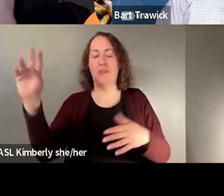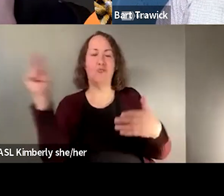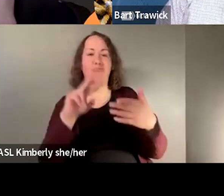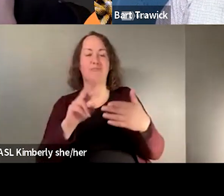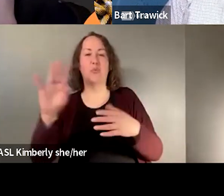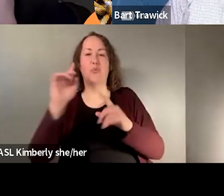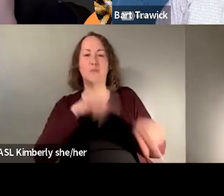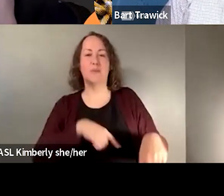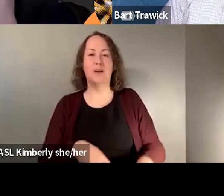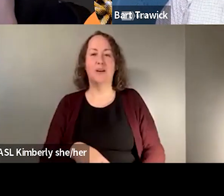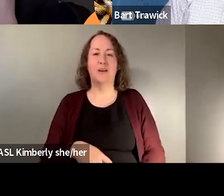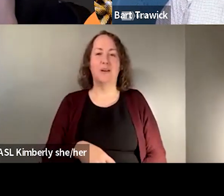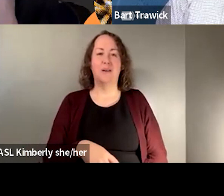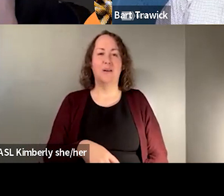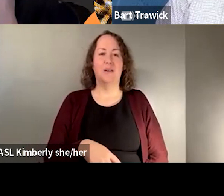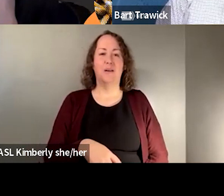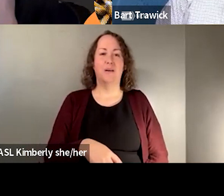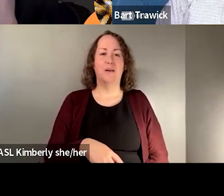Stephanie Yee: Jeremy, can you reword it? Jeremy Leffler: Yeah.